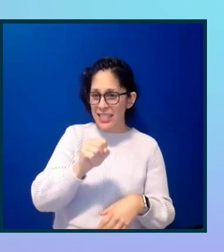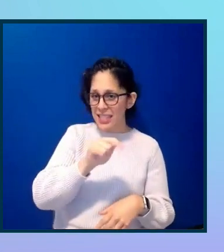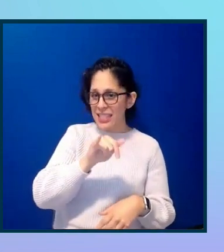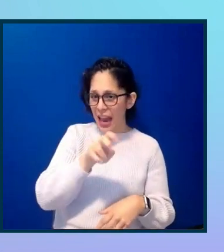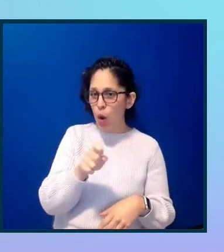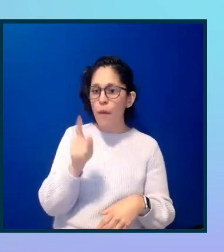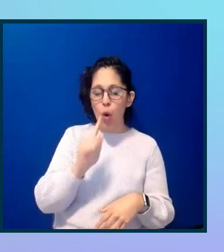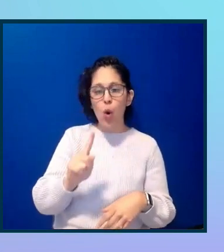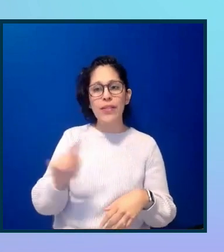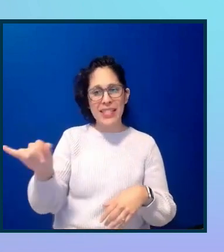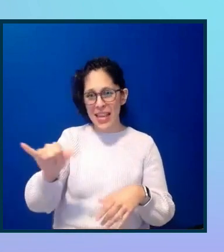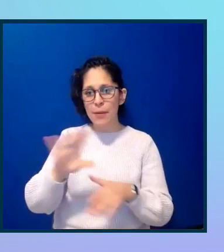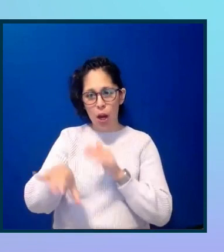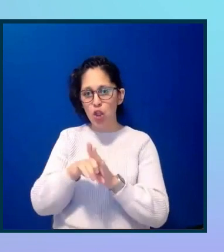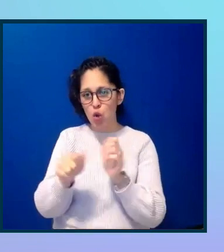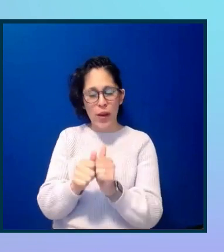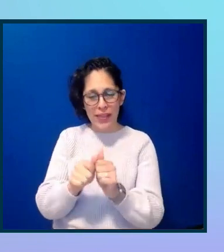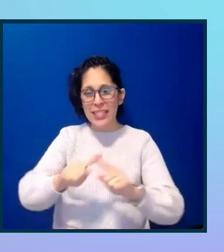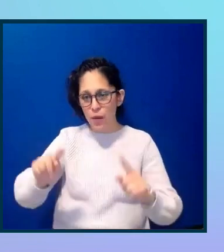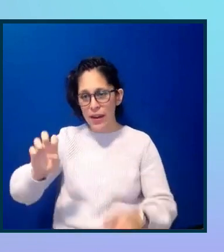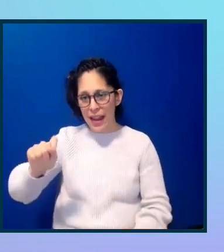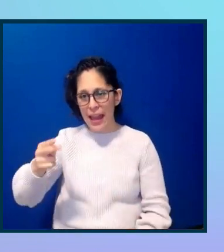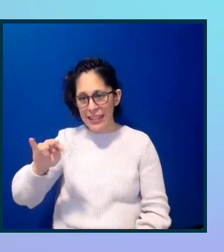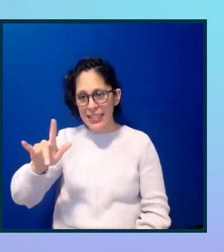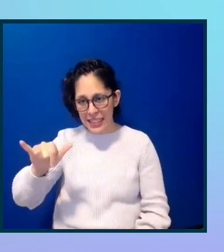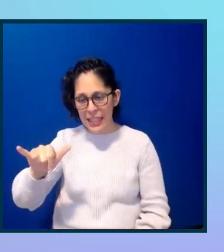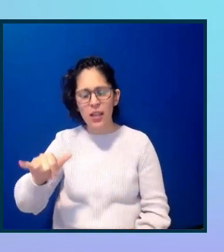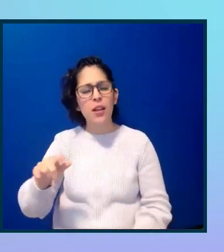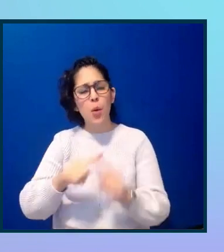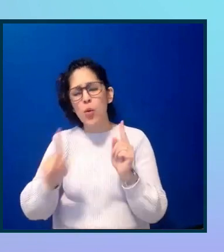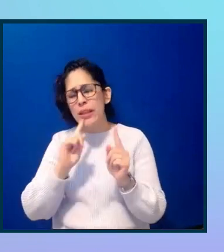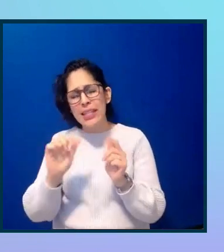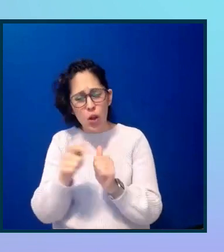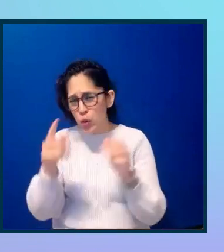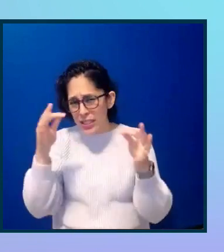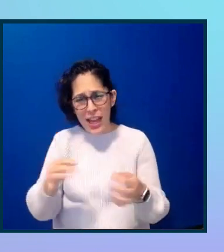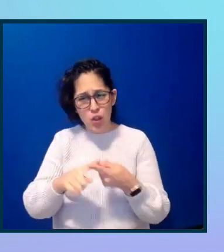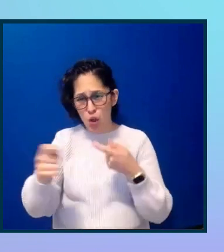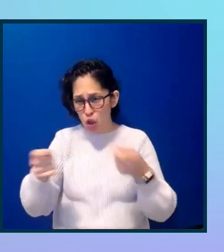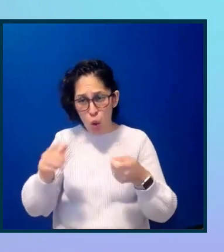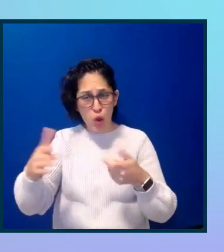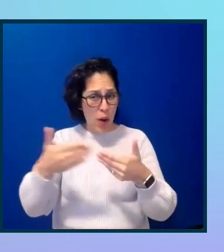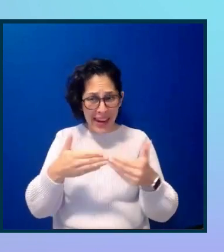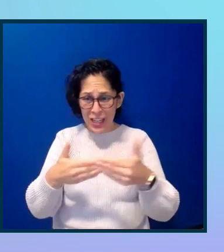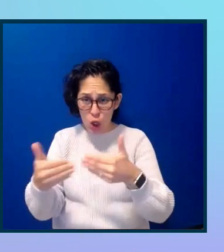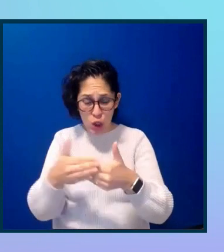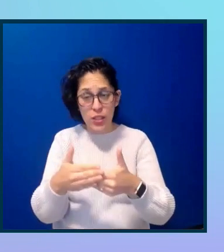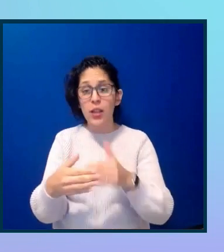It's all just in how you choose to control your layers, tag your layers,